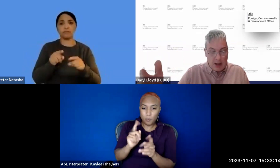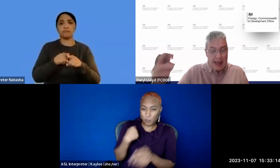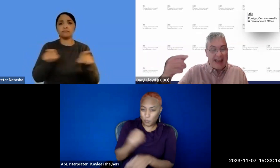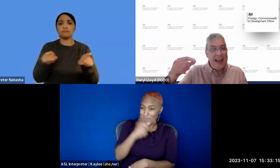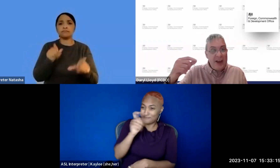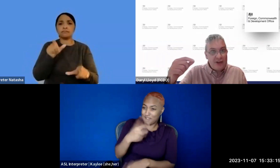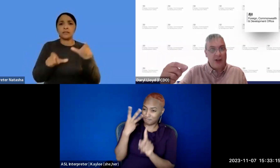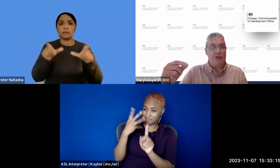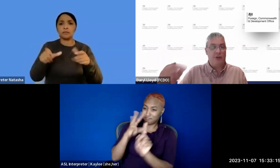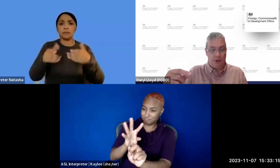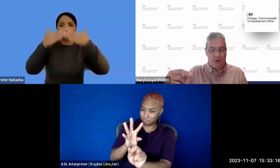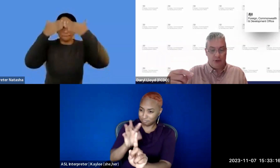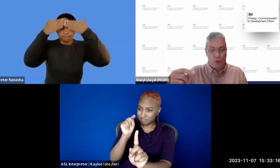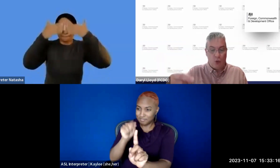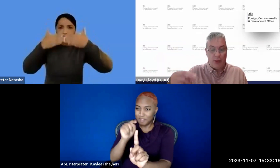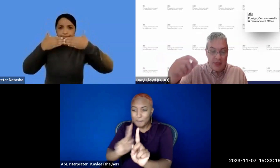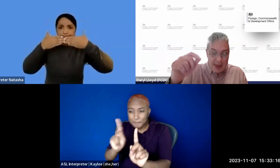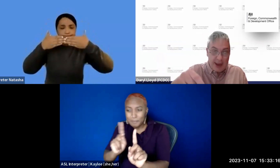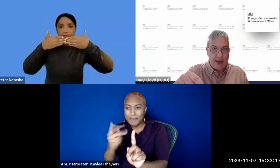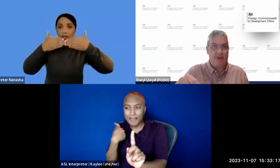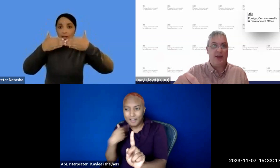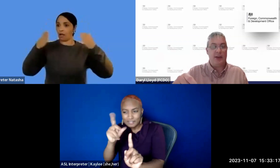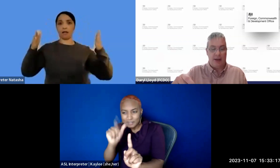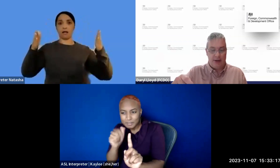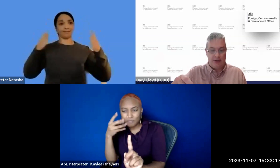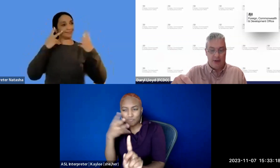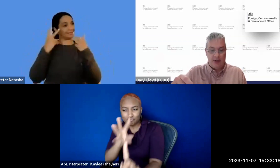and listening to their voice of what they say they need